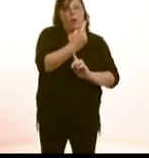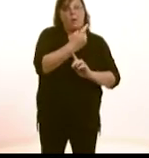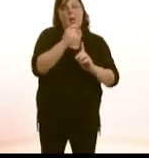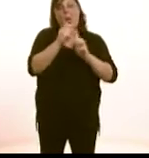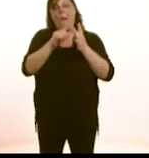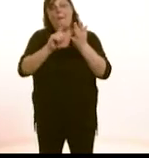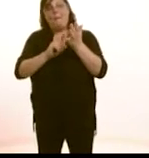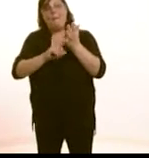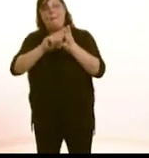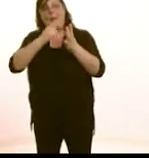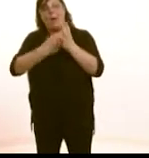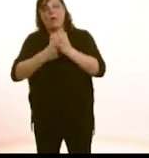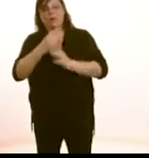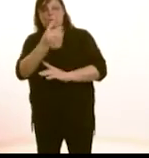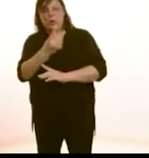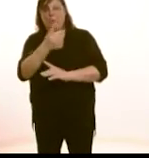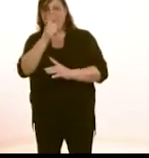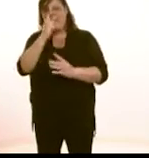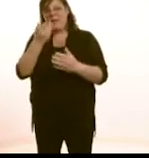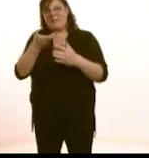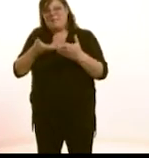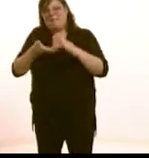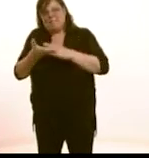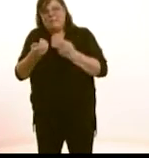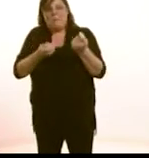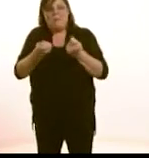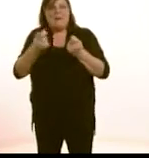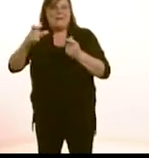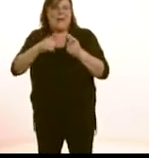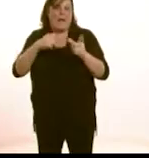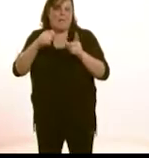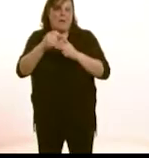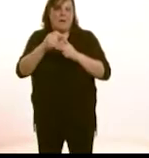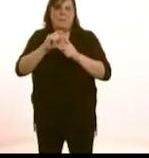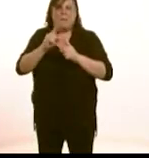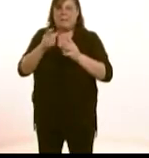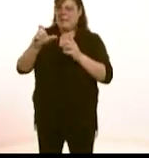If the CAP no longer exists, there will be opportunities to see whether we want to put